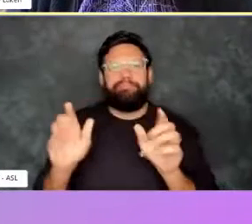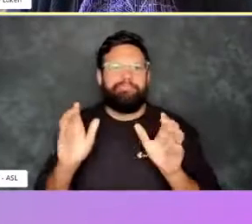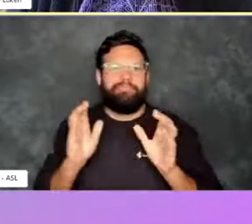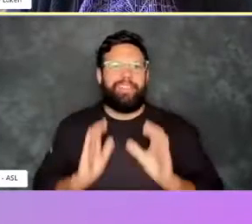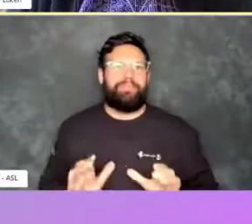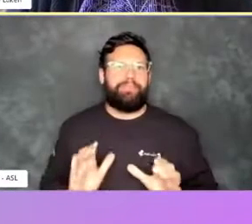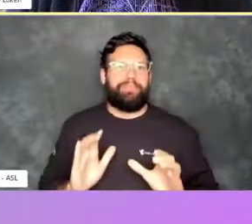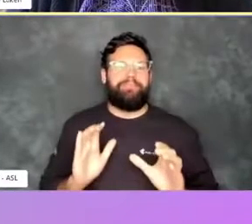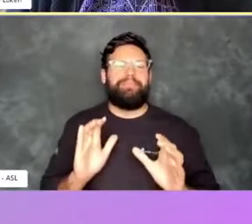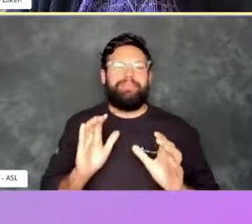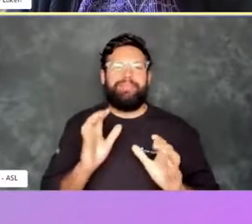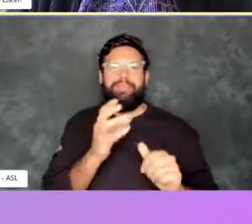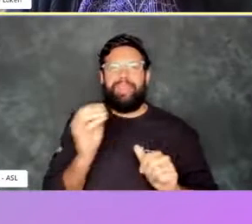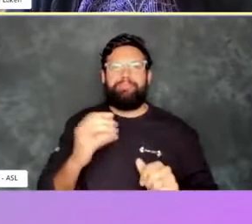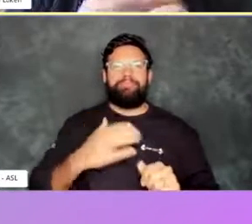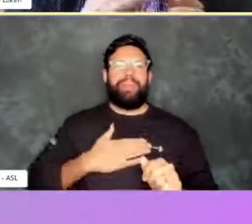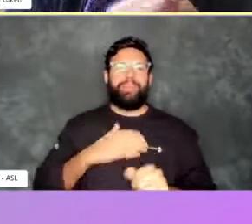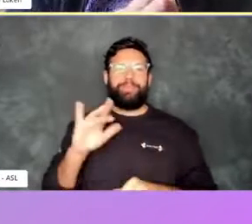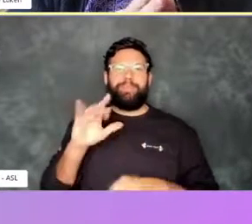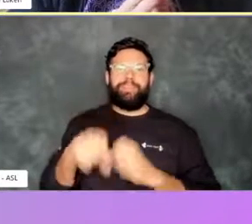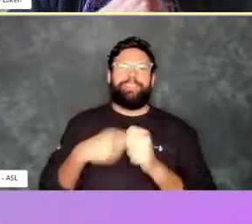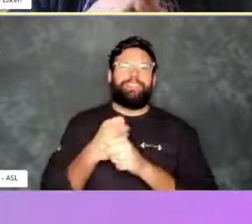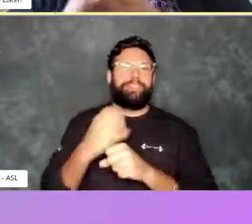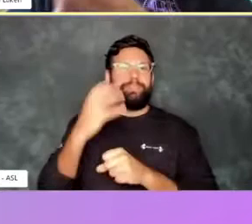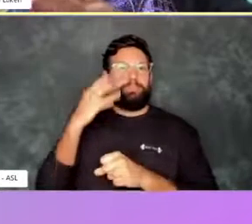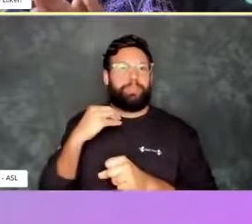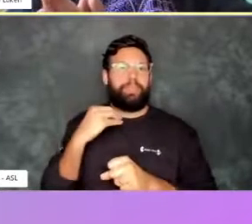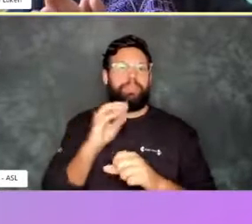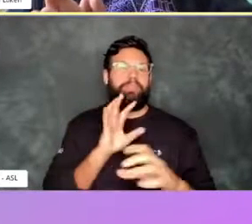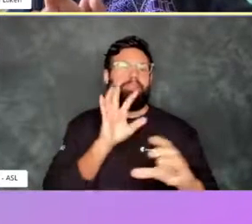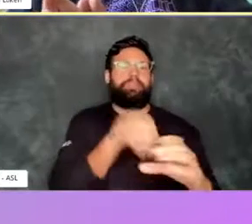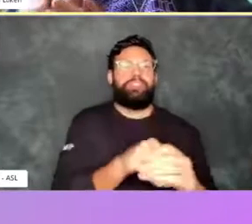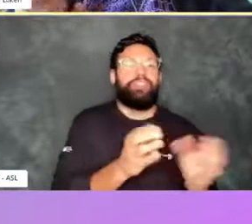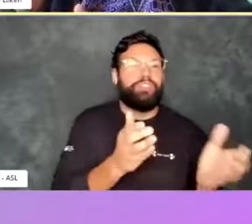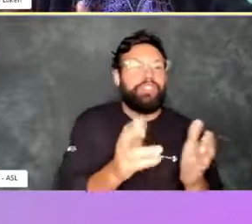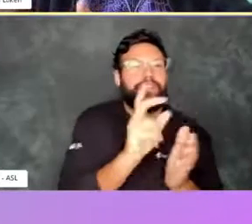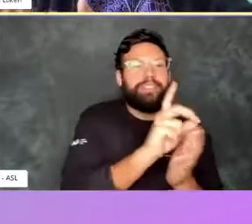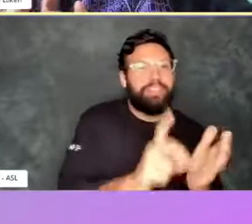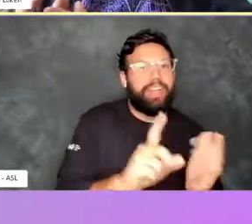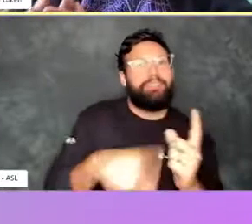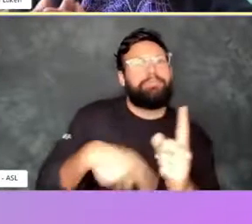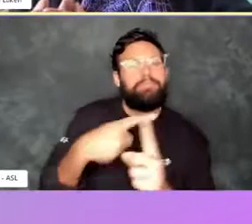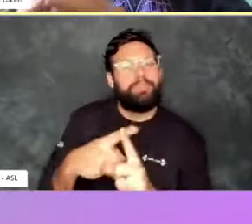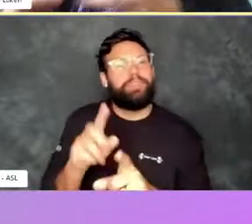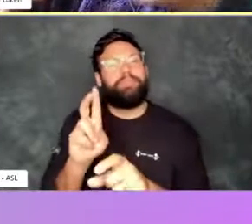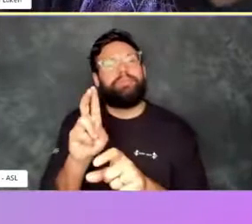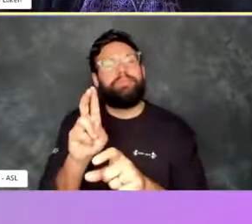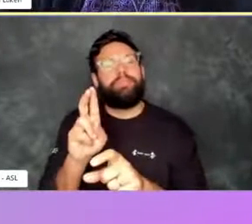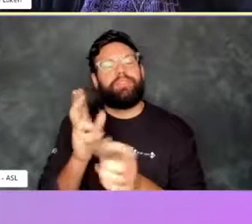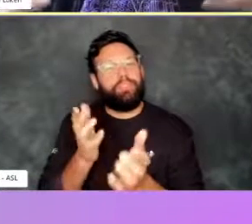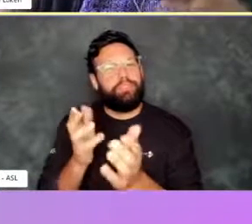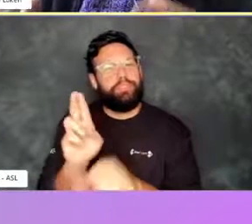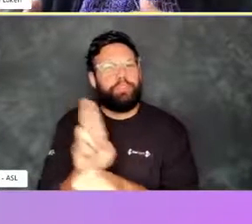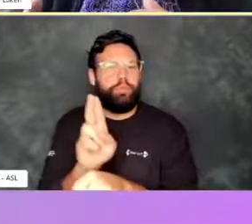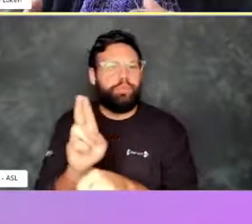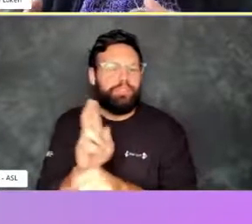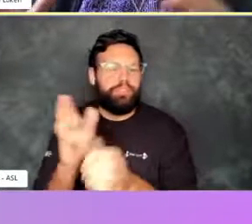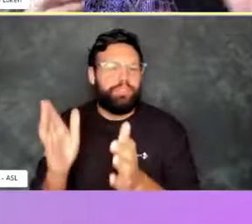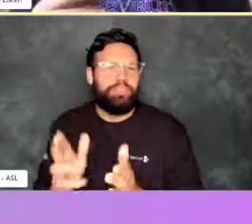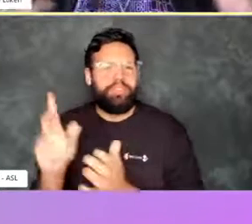see, many different customers that we have worked 25 years with, my of experience in the industry, both in service